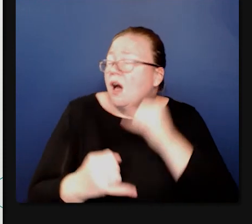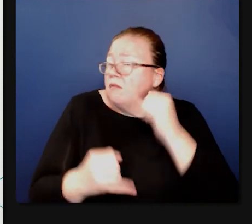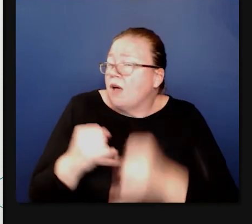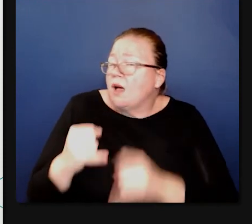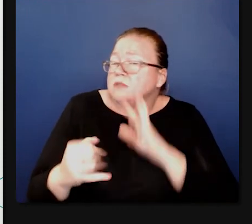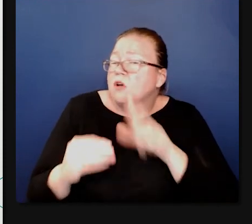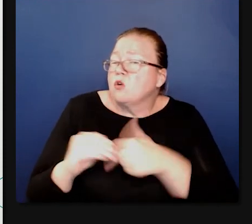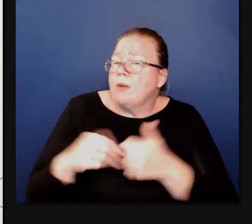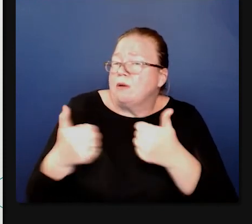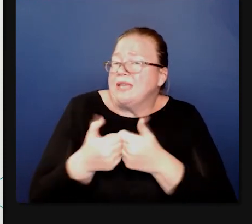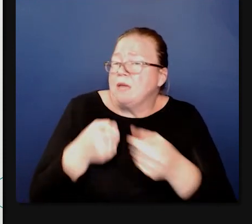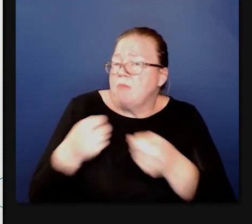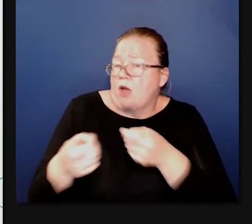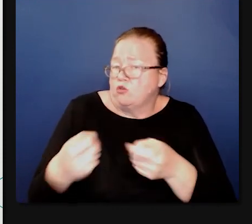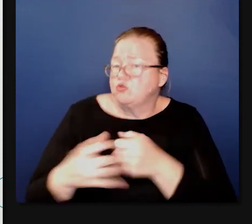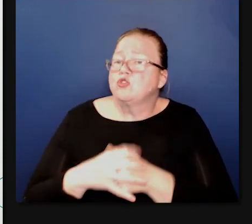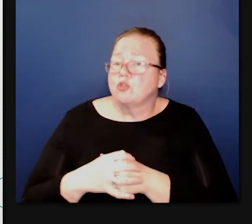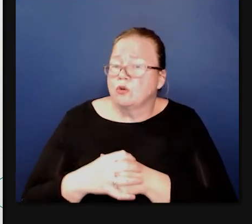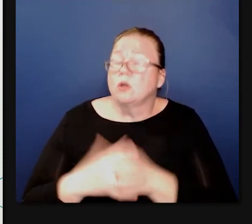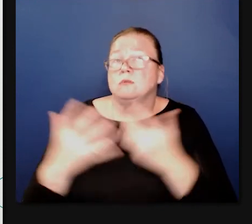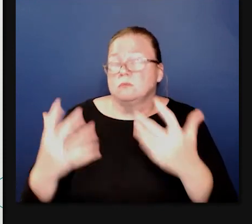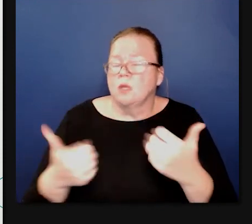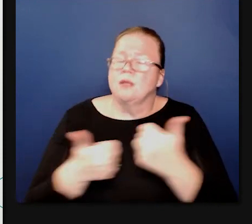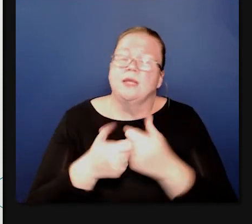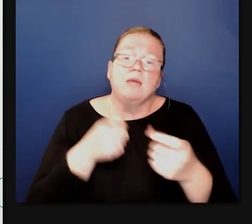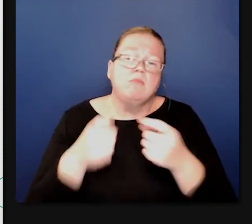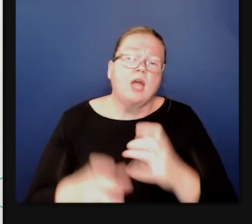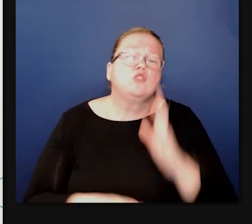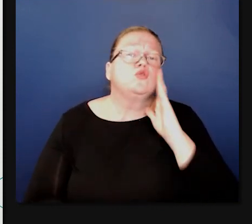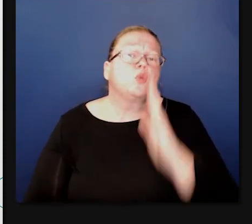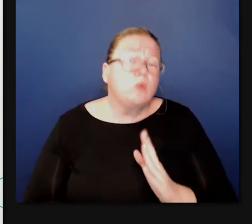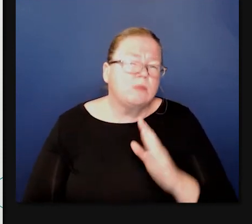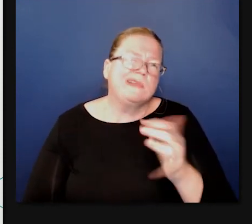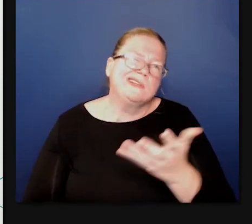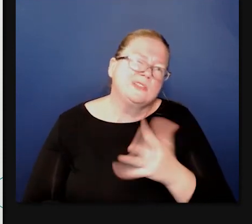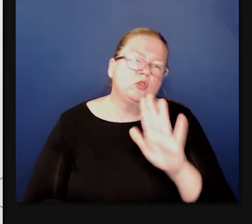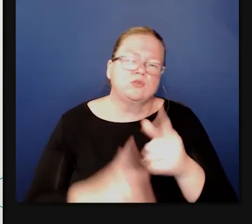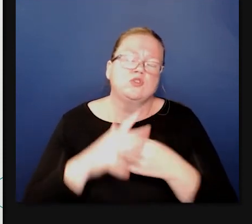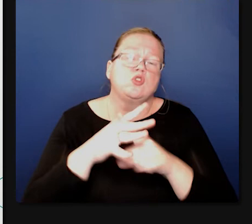Finally, I want to talk about game manager. So game managers going to be your starting point